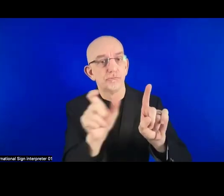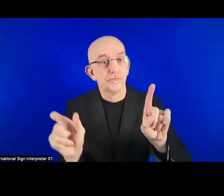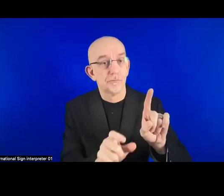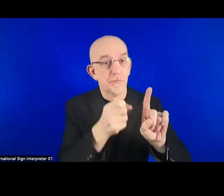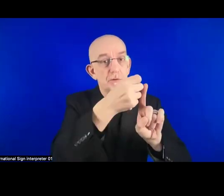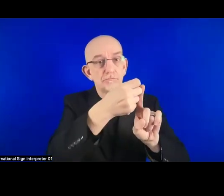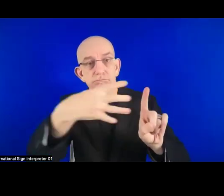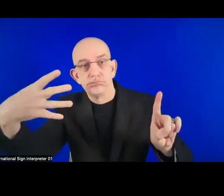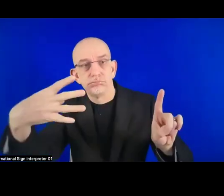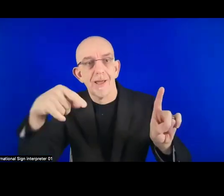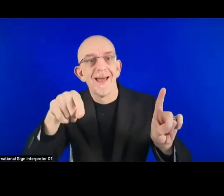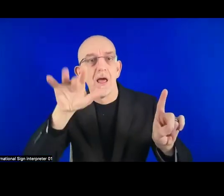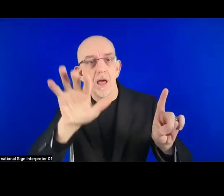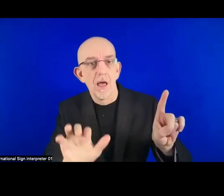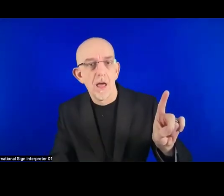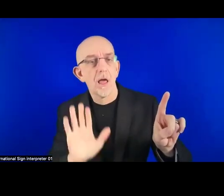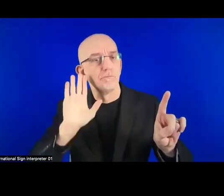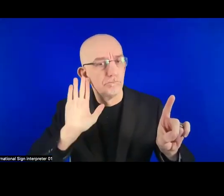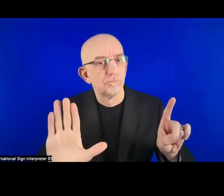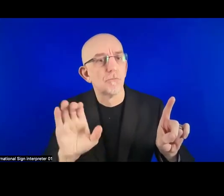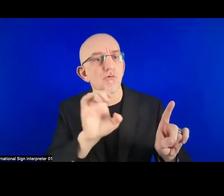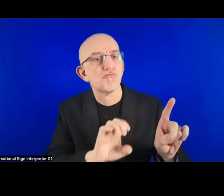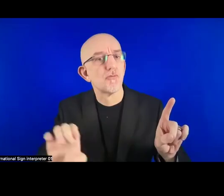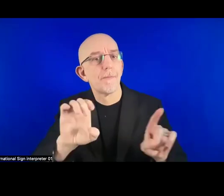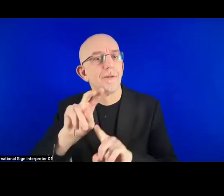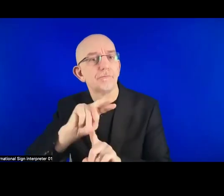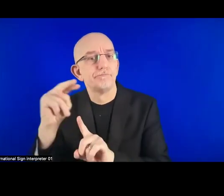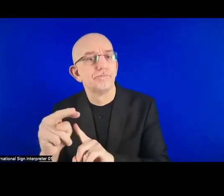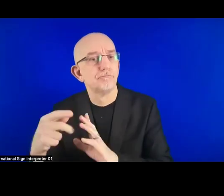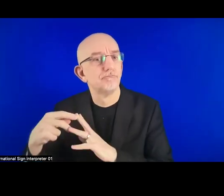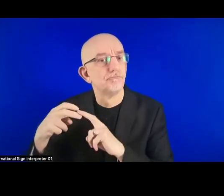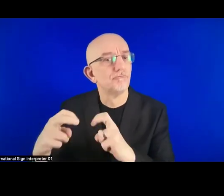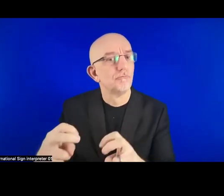is also important to write the project proposal according to all the evaluation